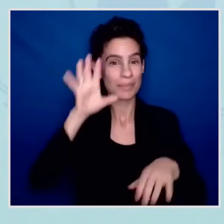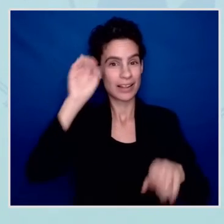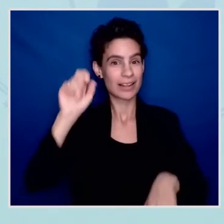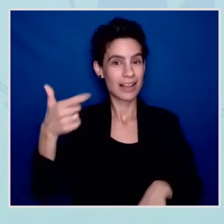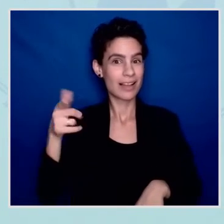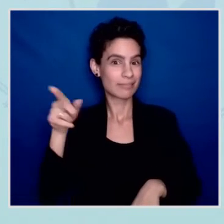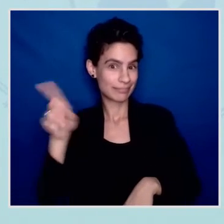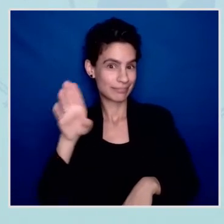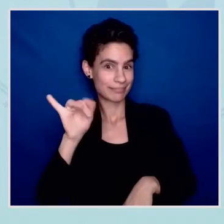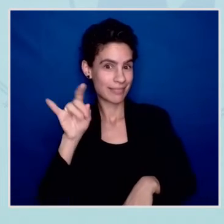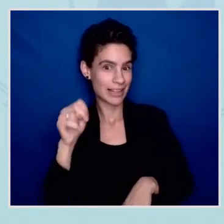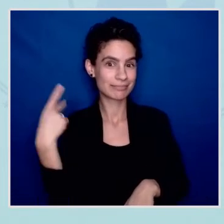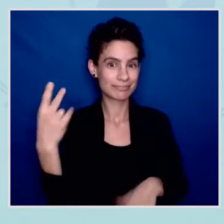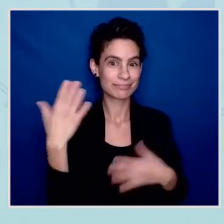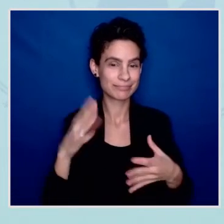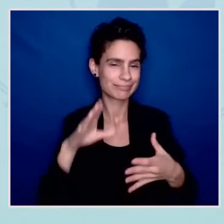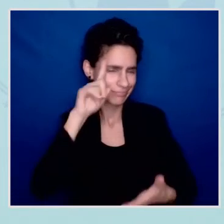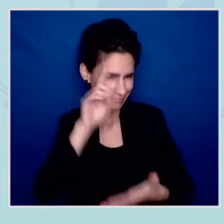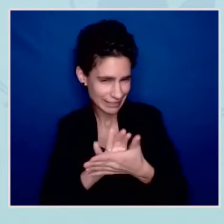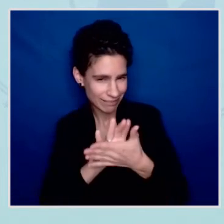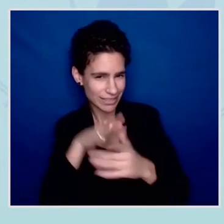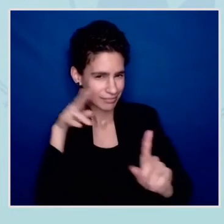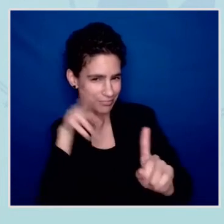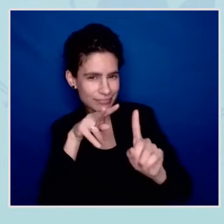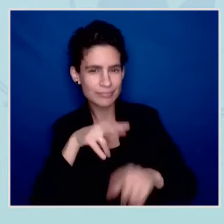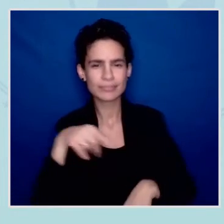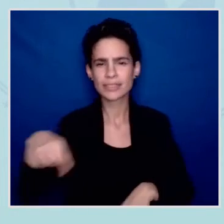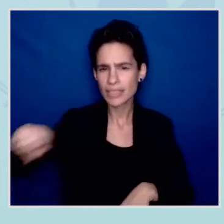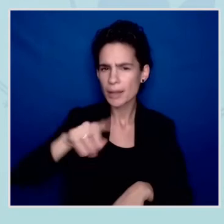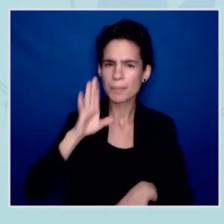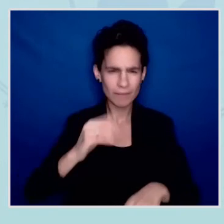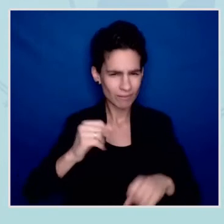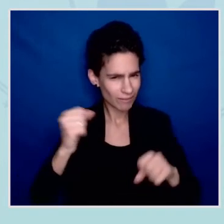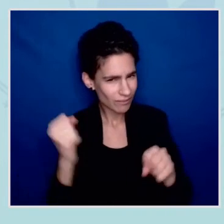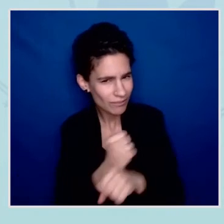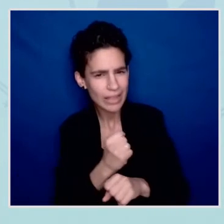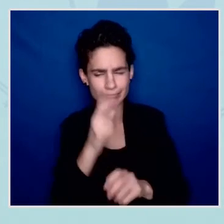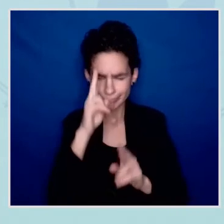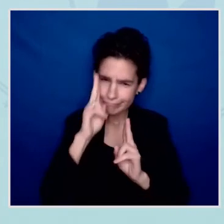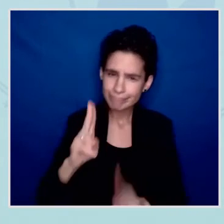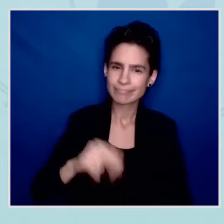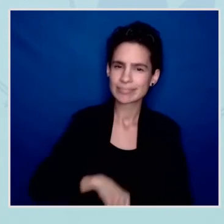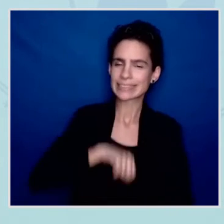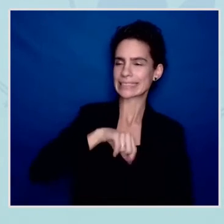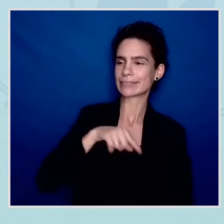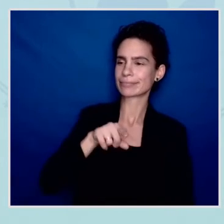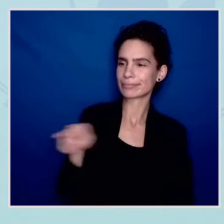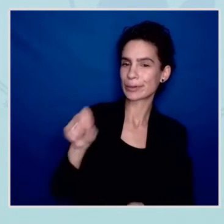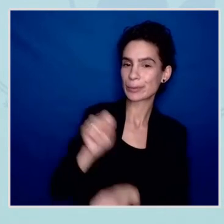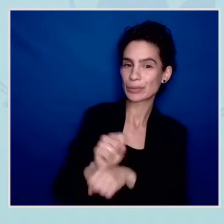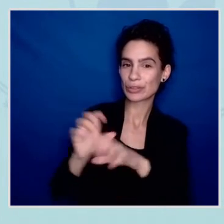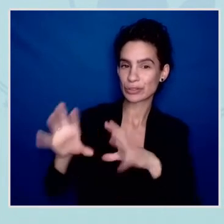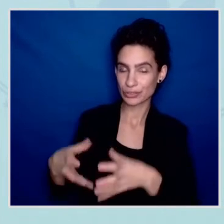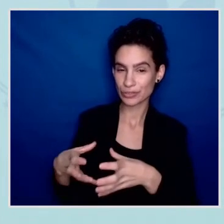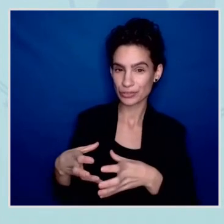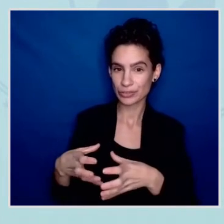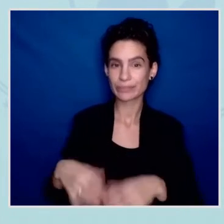WORKERS AND UNIONS, BUT CREATING AND SPURRING INNOVATION